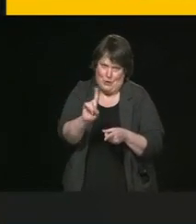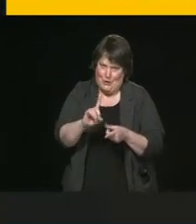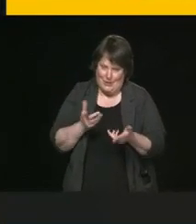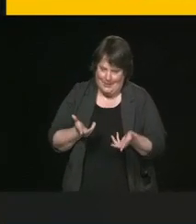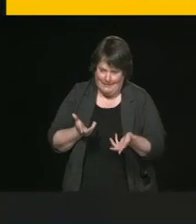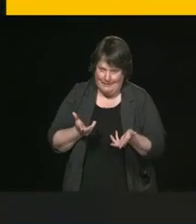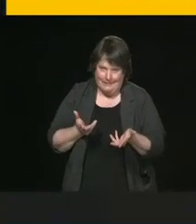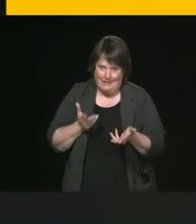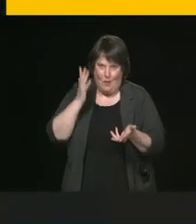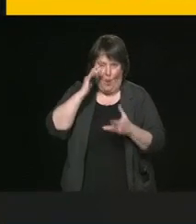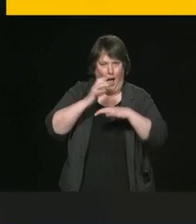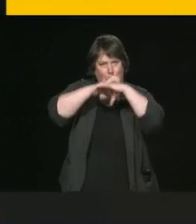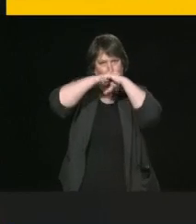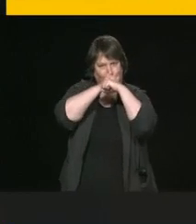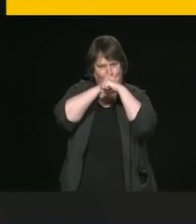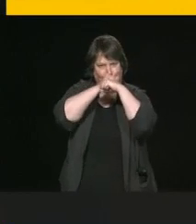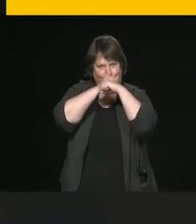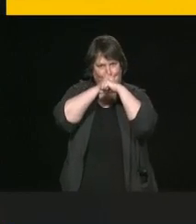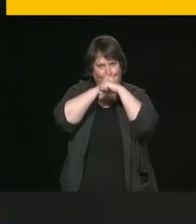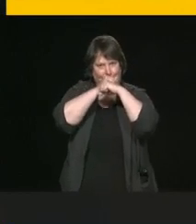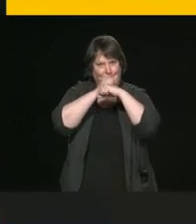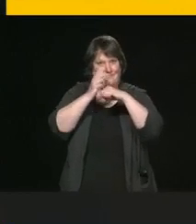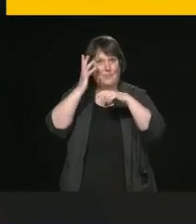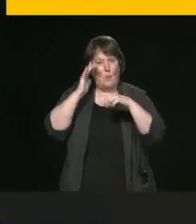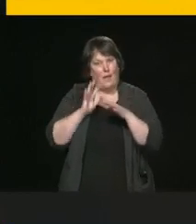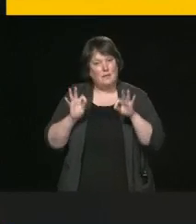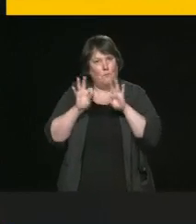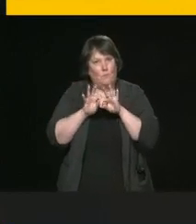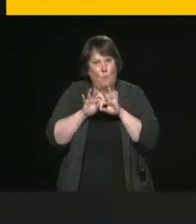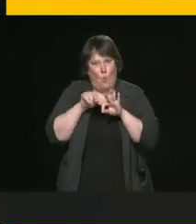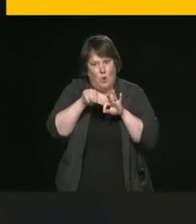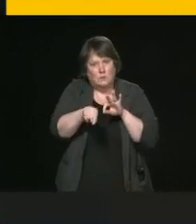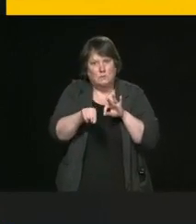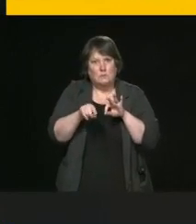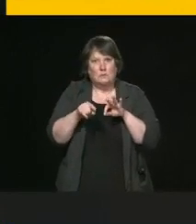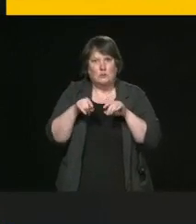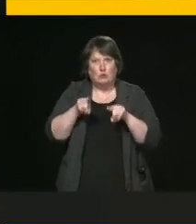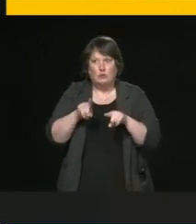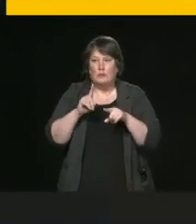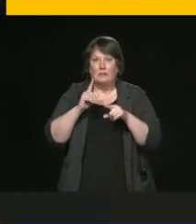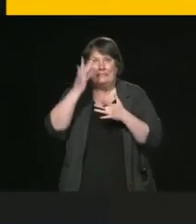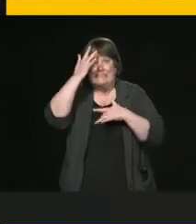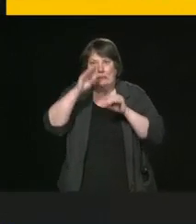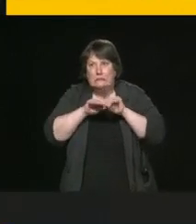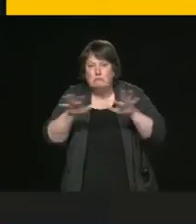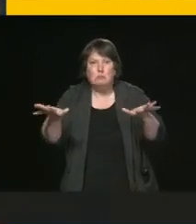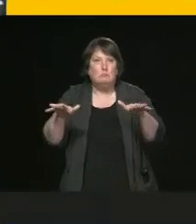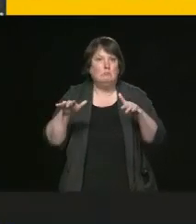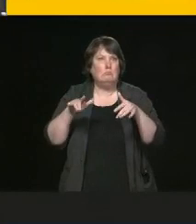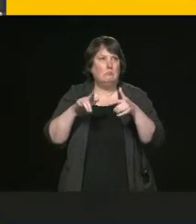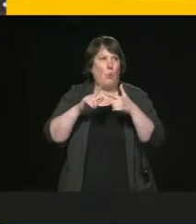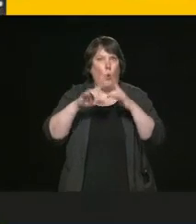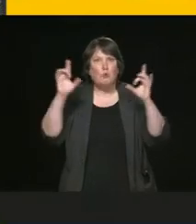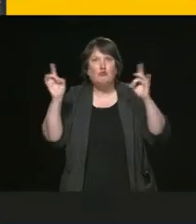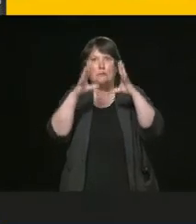PRACTISE THAT THE GOVERNMENT OF CANADA HAS EVER HAD BECAUSE, OF COURSE, THESE ARE STRATEGICALLY